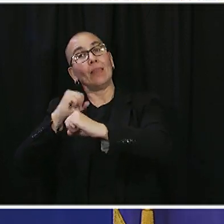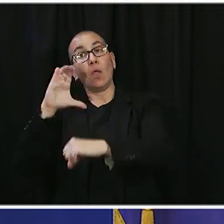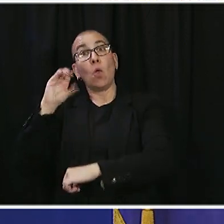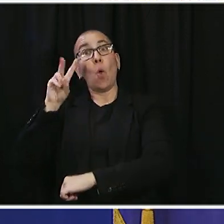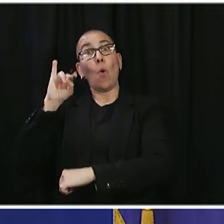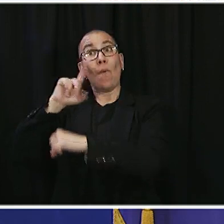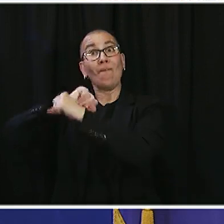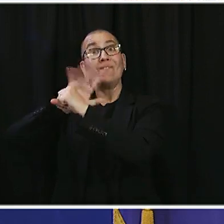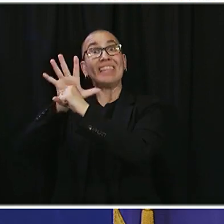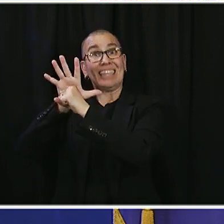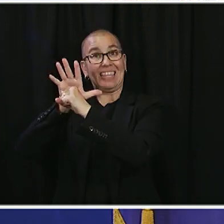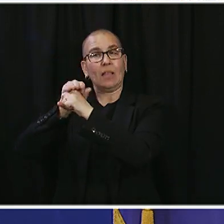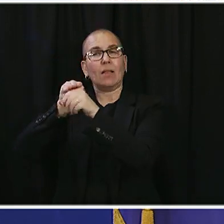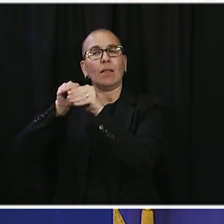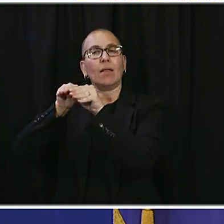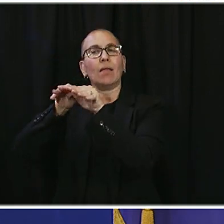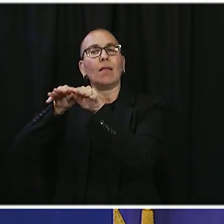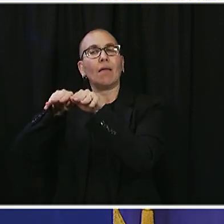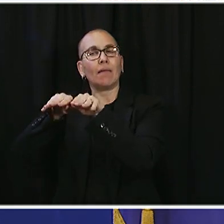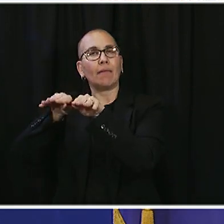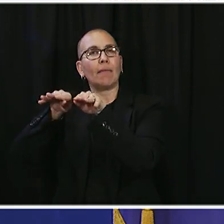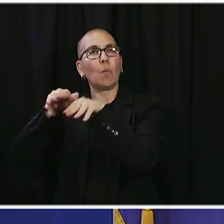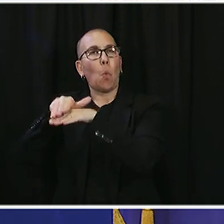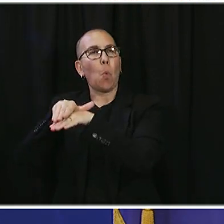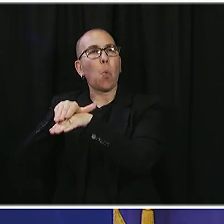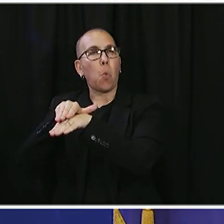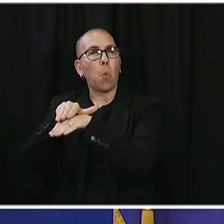BUT WE GOT THERE AND NOW IT'S MONTHS UNTIL OUR PEAK. AND SO THAT WAS THE THING IS, ARE YOU GOING TO CONTINUE TO